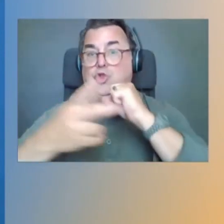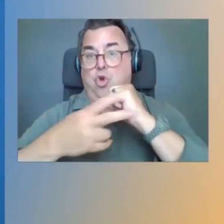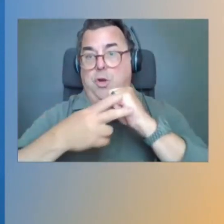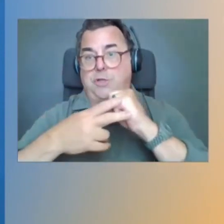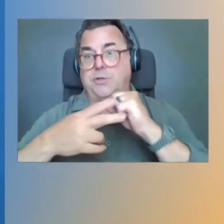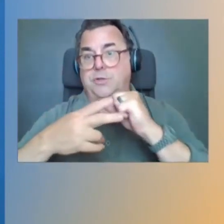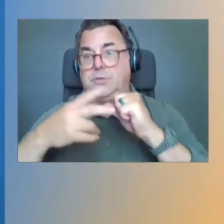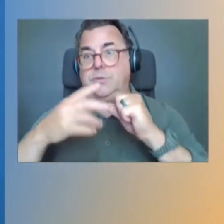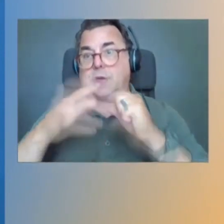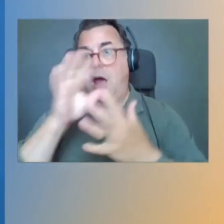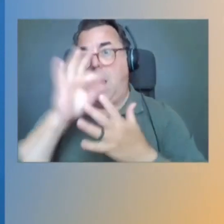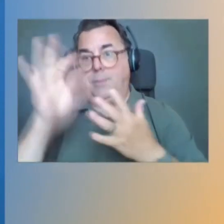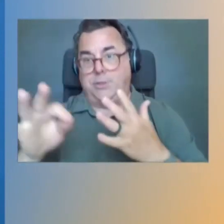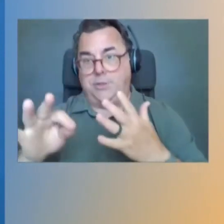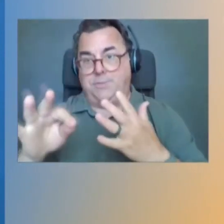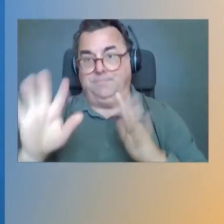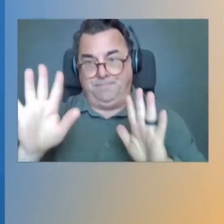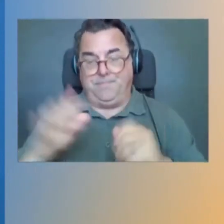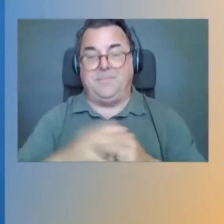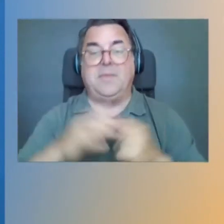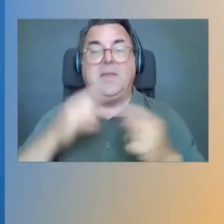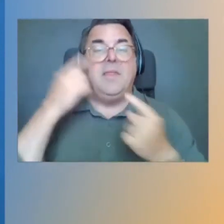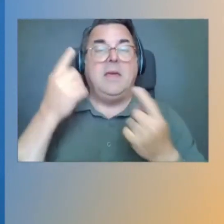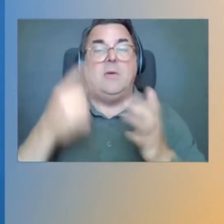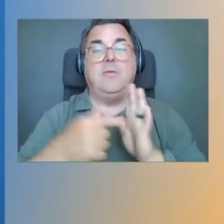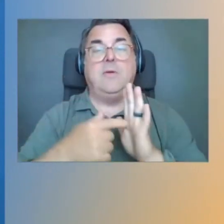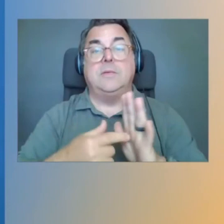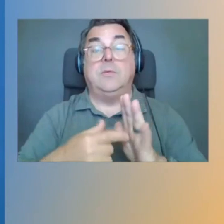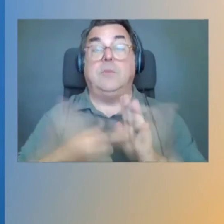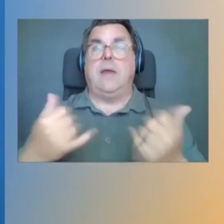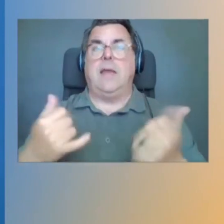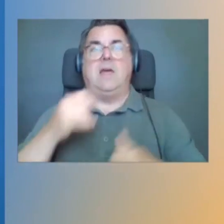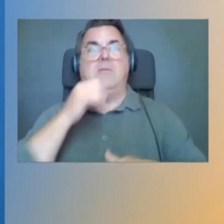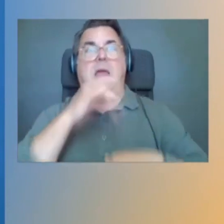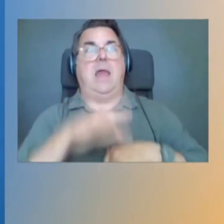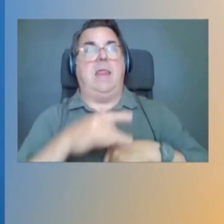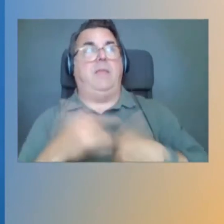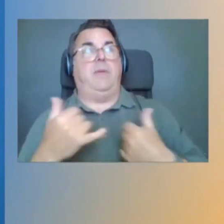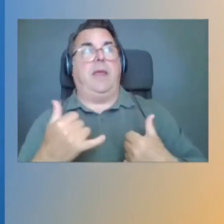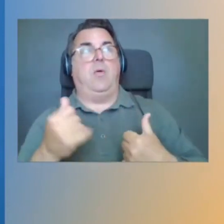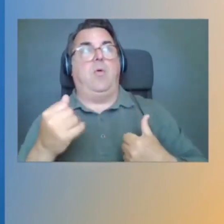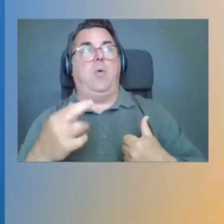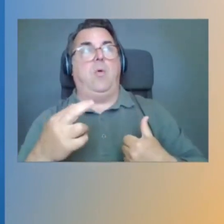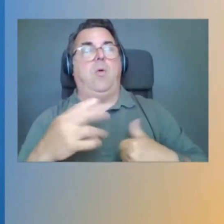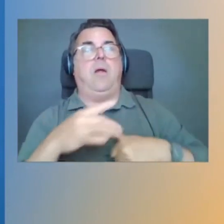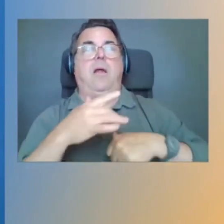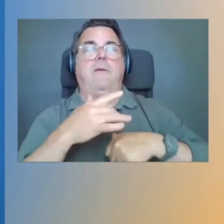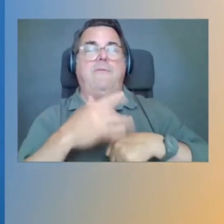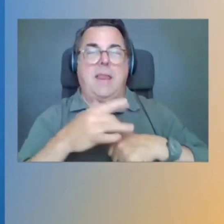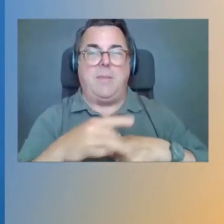so think about features which are either not available on-prem today or are available in very expensive,